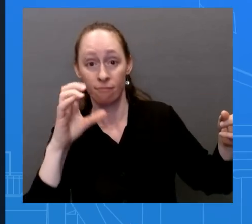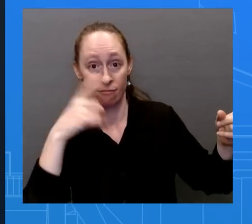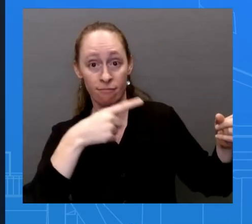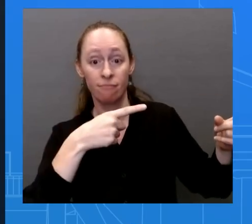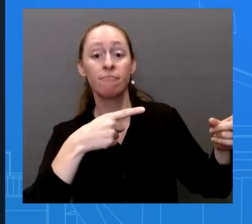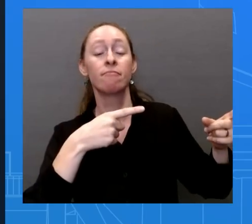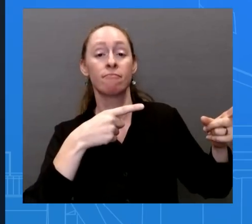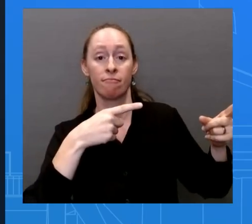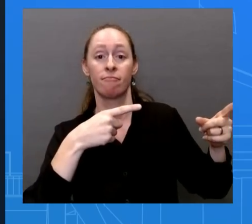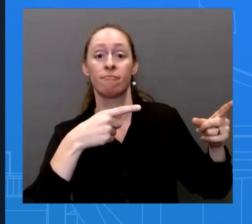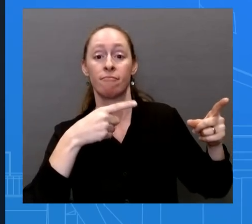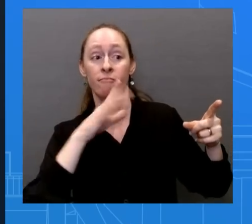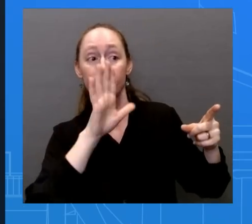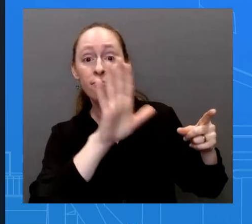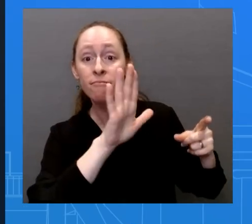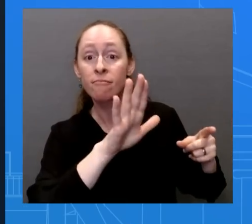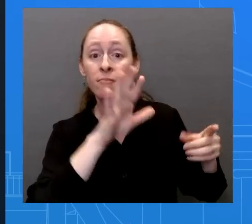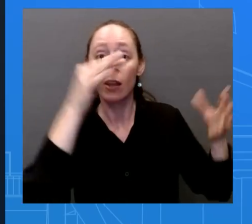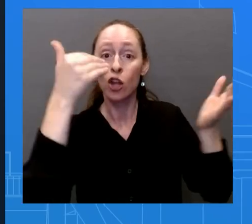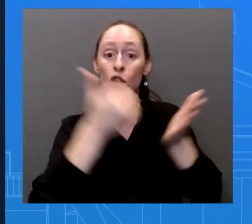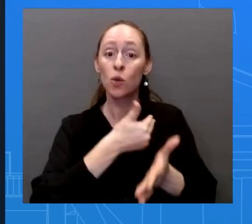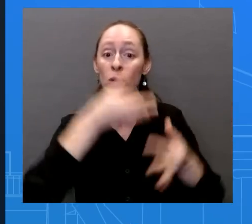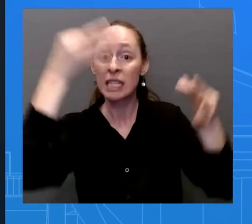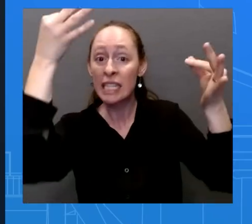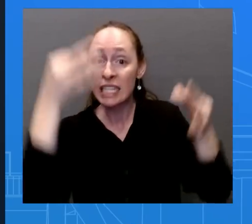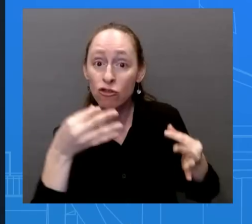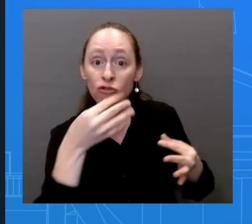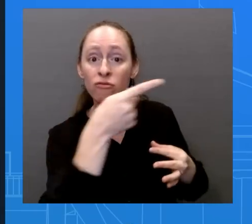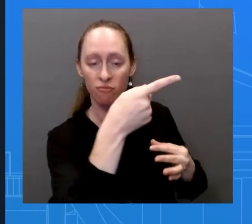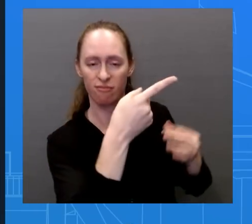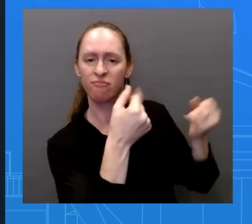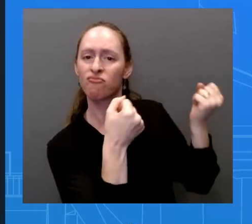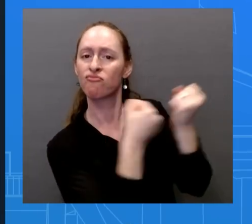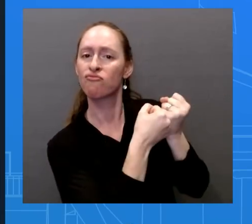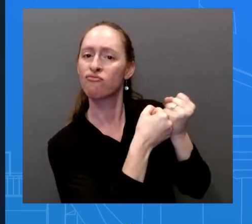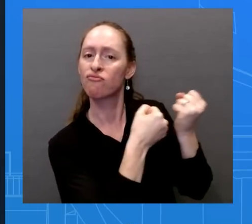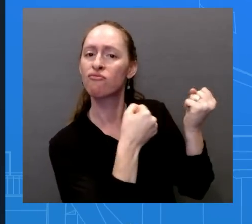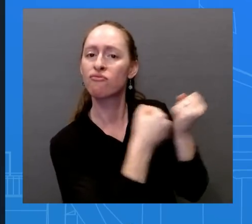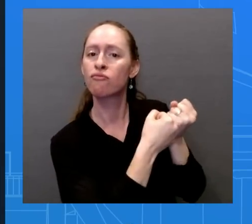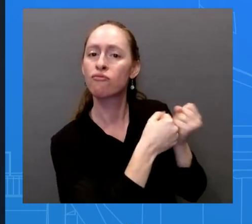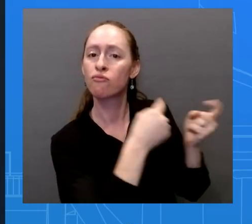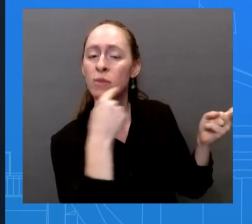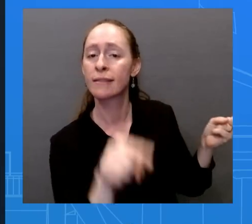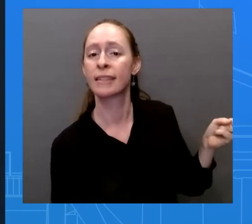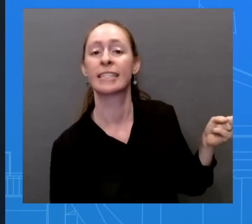and against the American people further underscores that reasoning to realign that relationship,